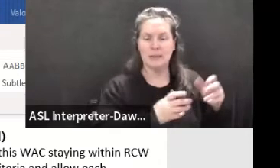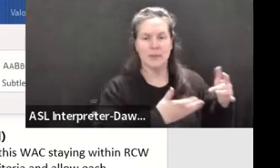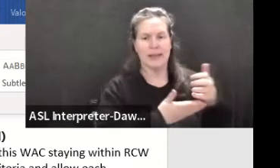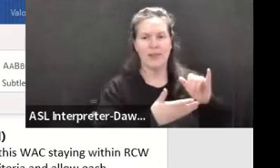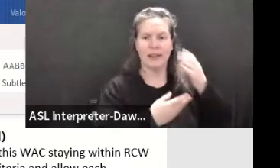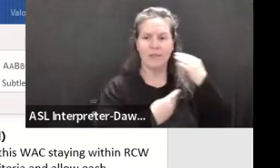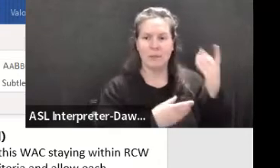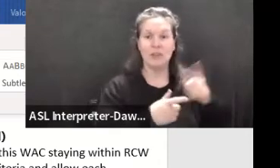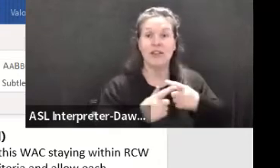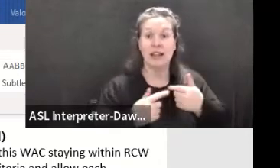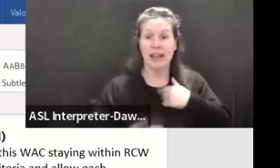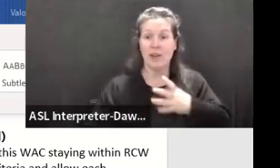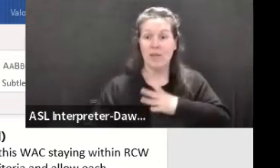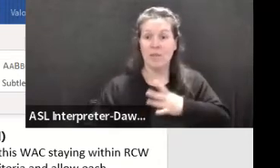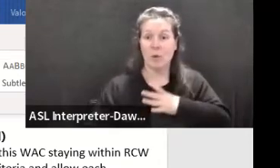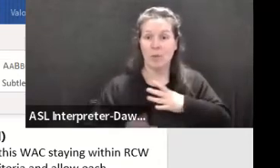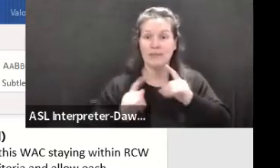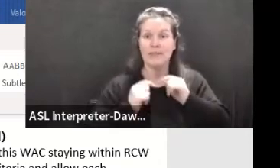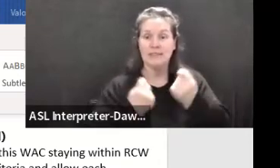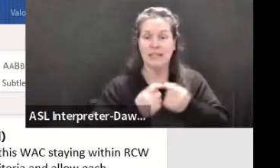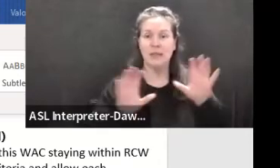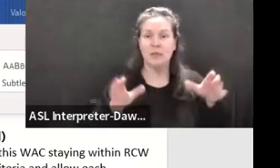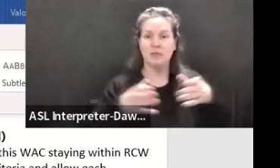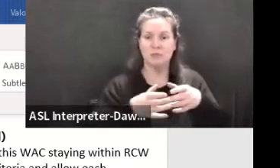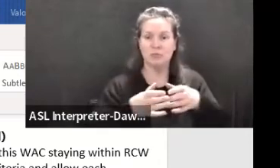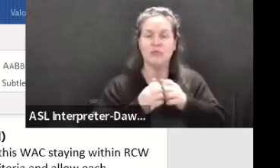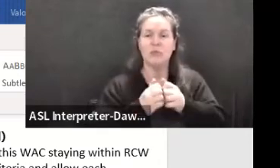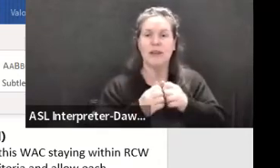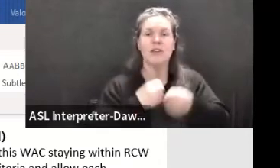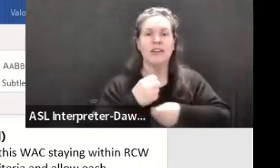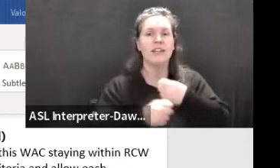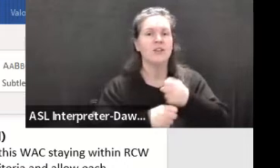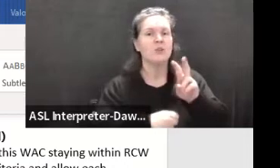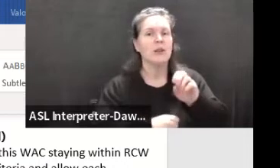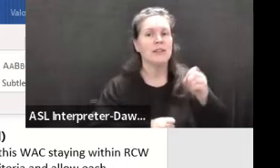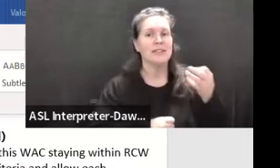Then there was a formal team put together in 2019 when our leadership mandated